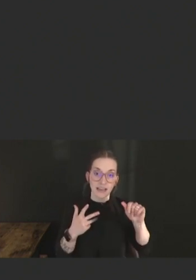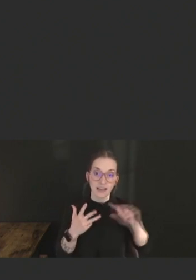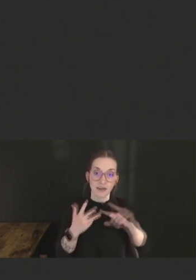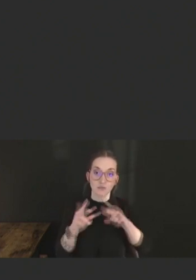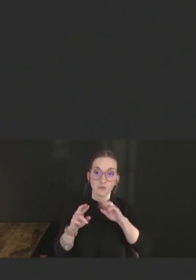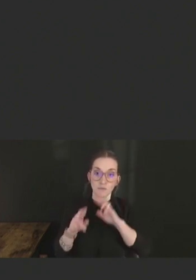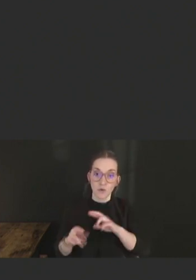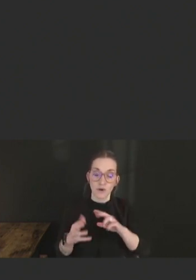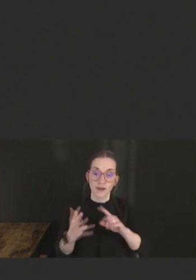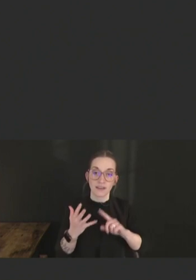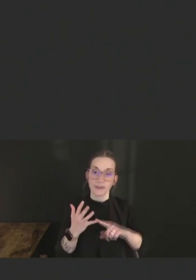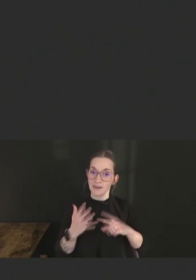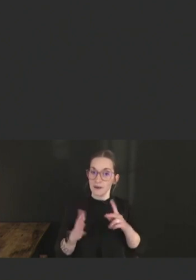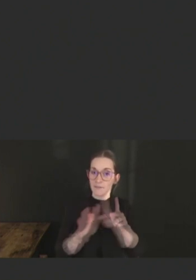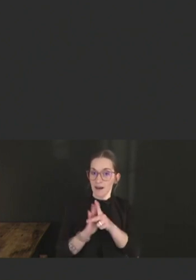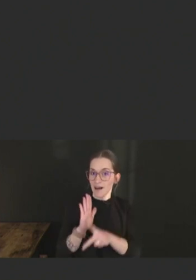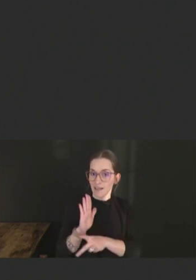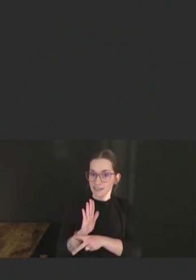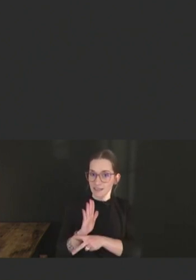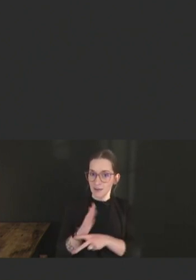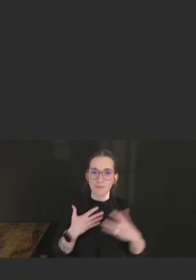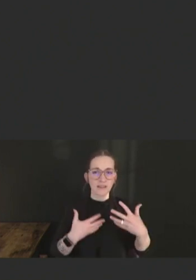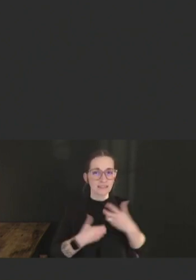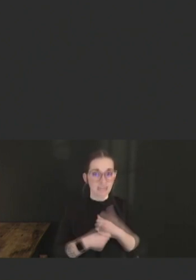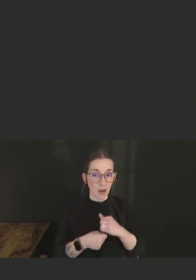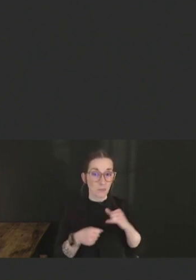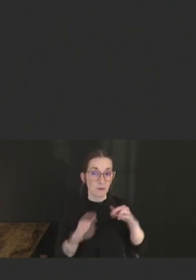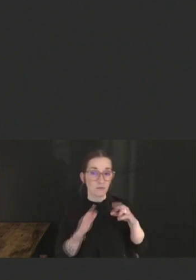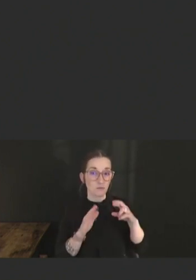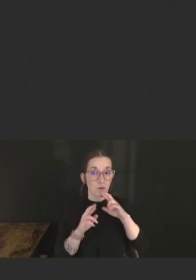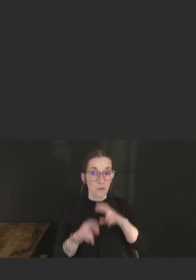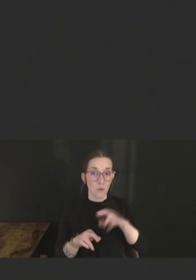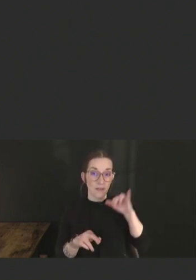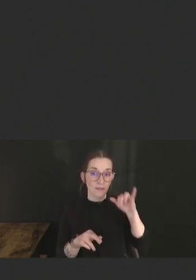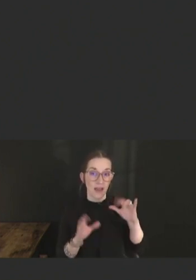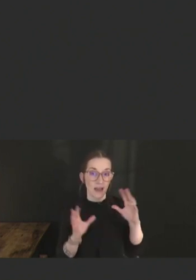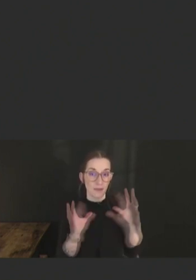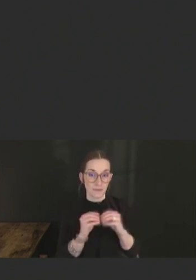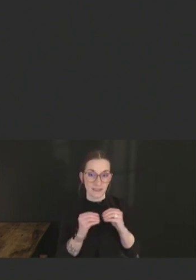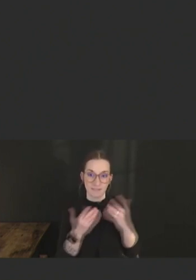And a summary of the report of the meeting was developed and is now available on our